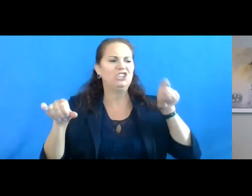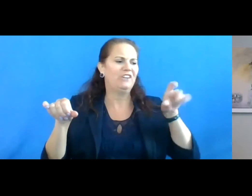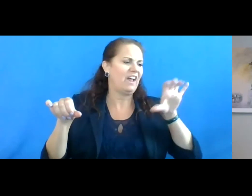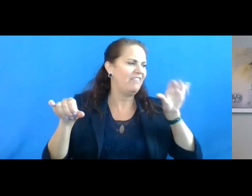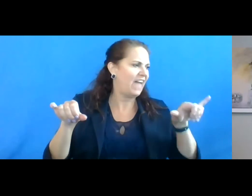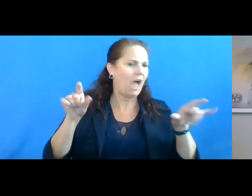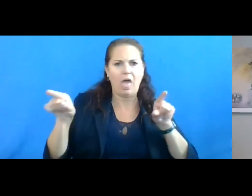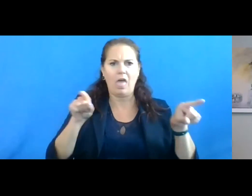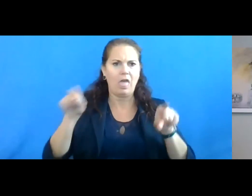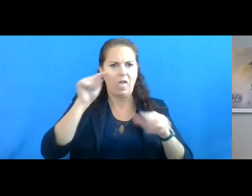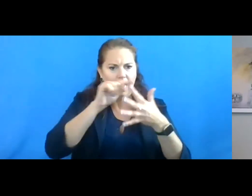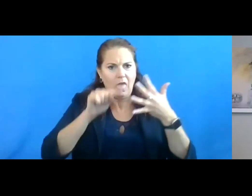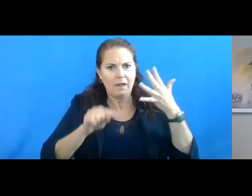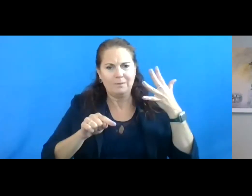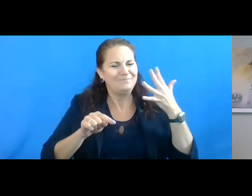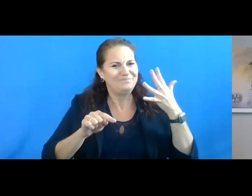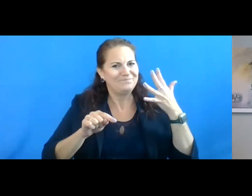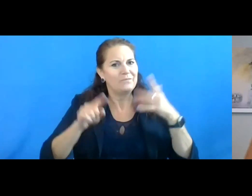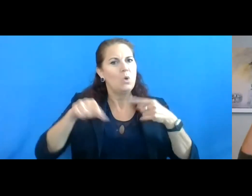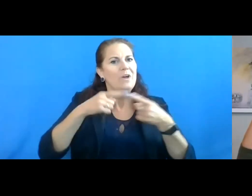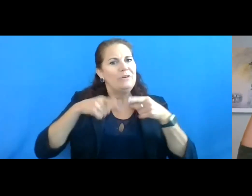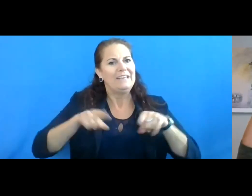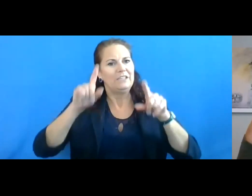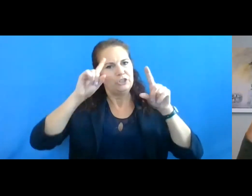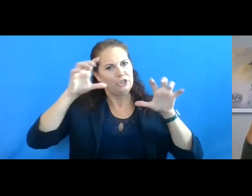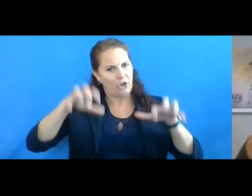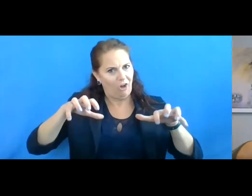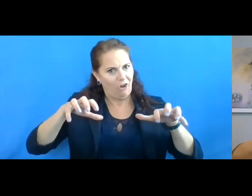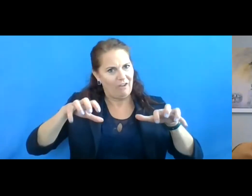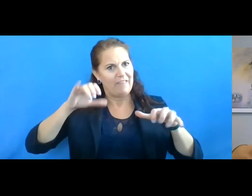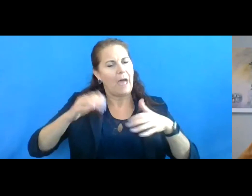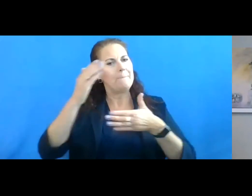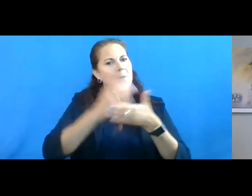The thing is, when you’re in shock, that part of your brain is not accessible.